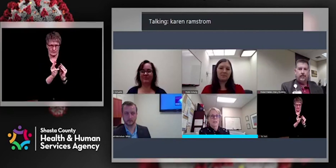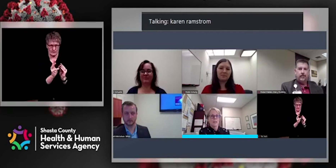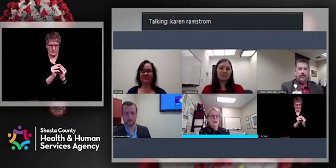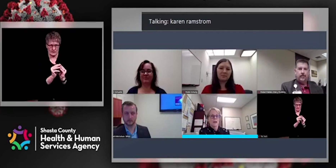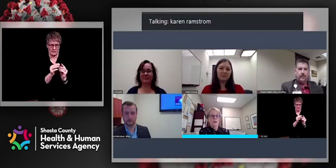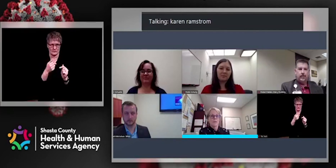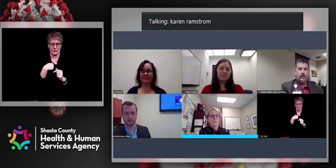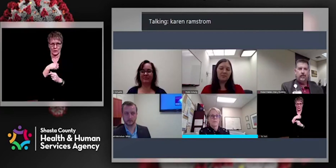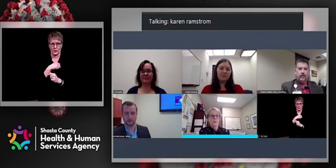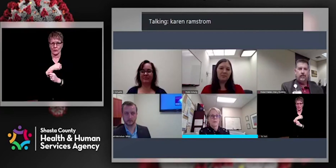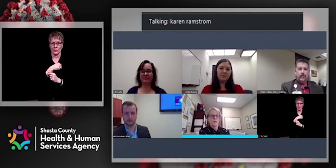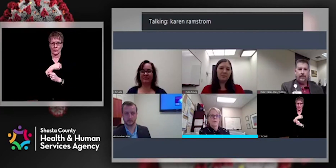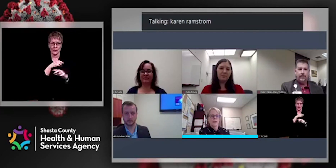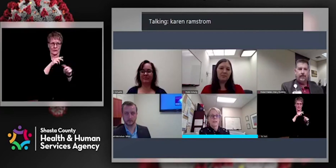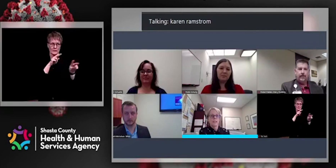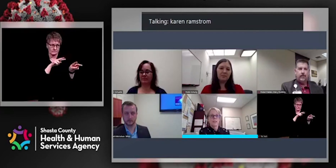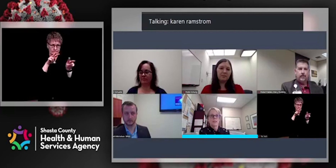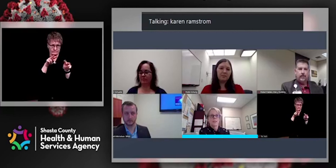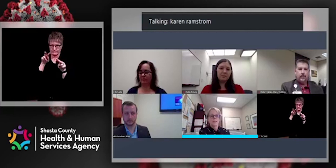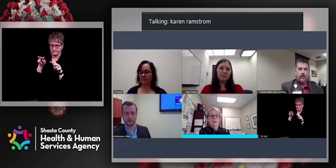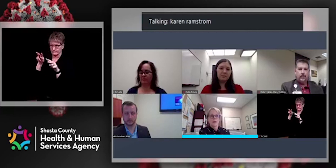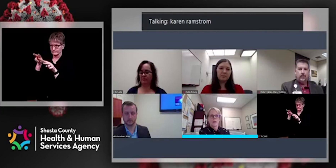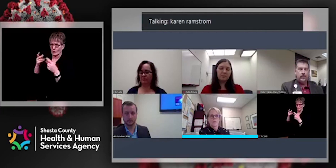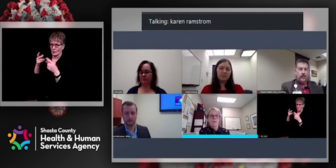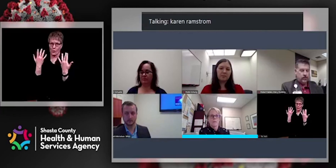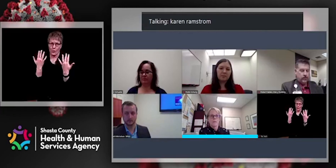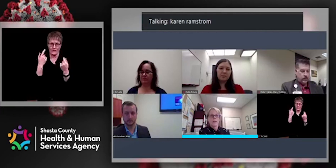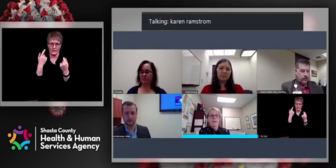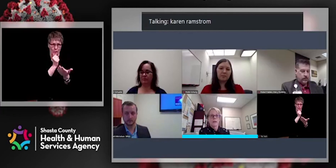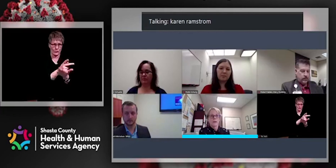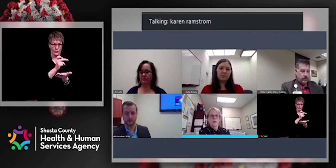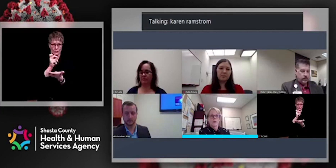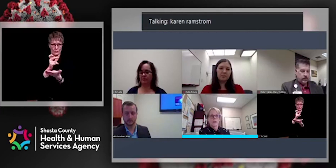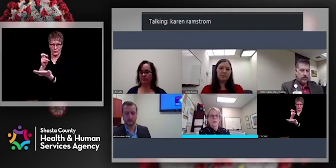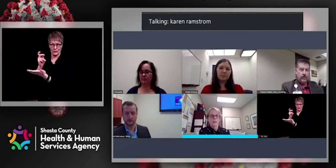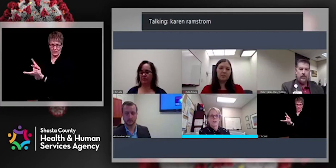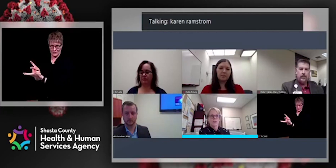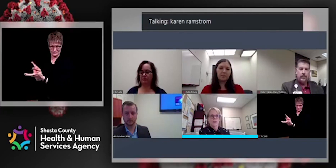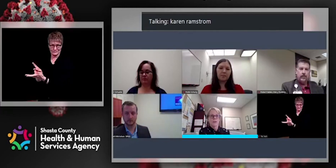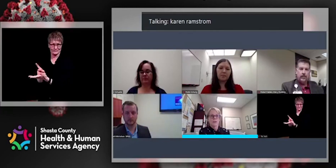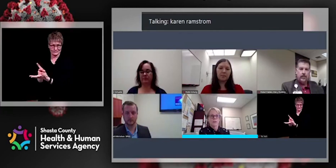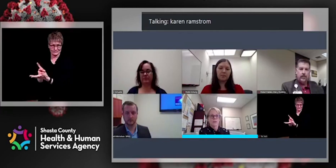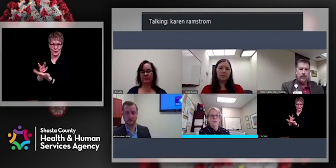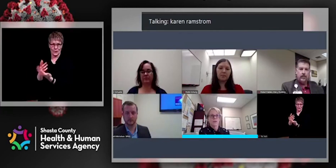key approval agencies meeting and making their recommendations and final decisions.